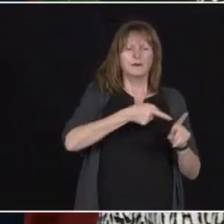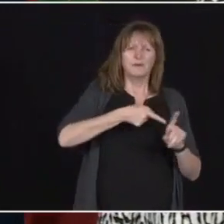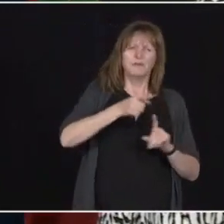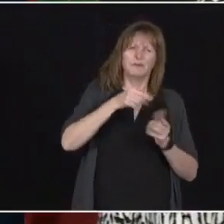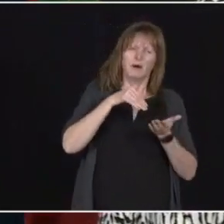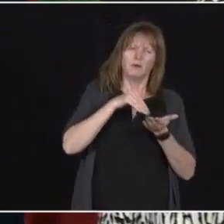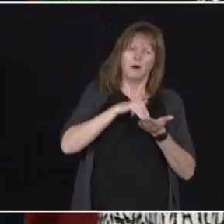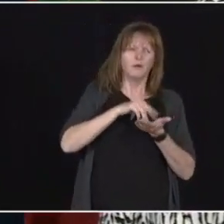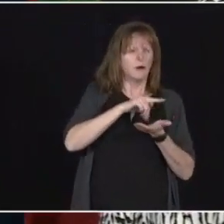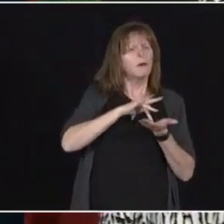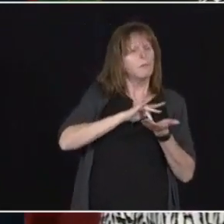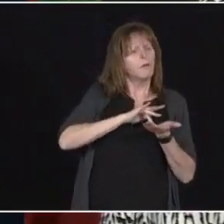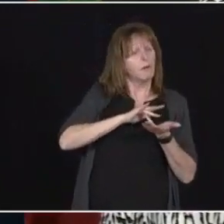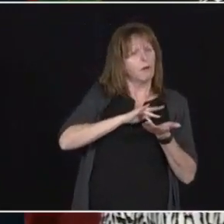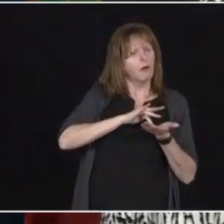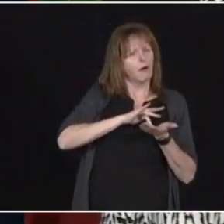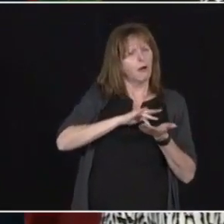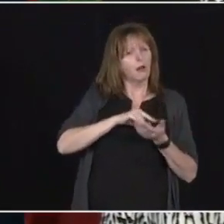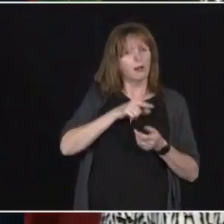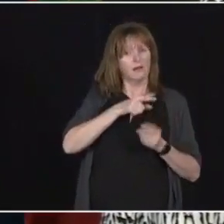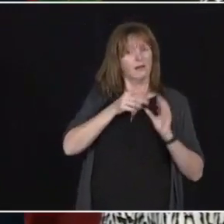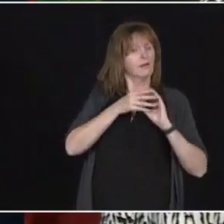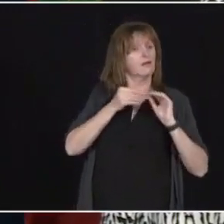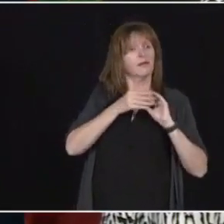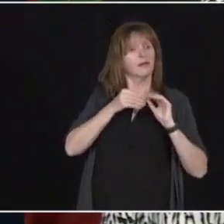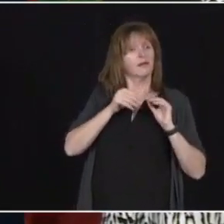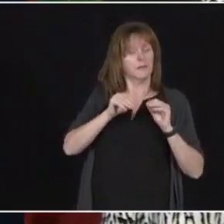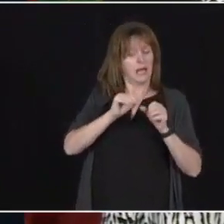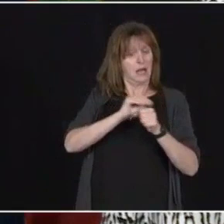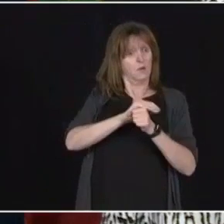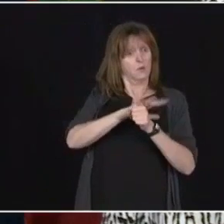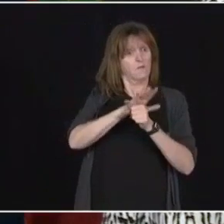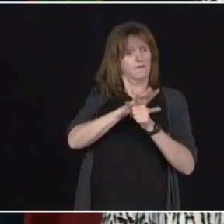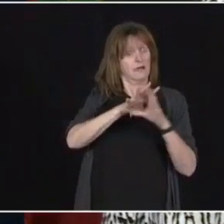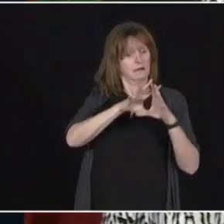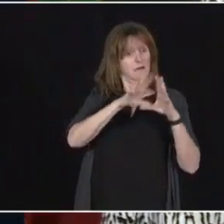a lot of human issues, managing to get has come to the forefront.